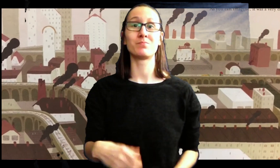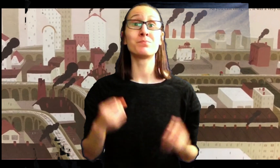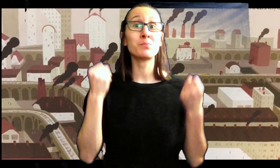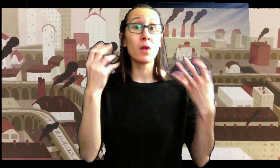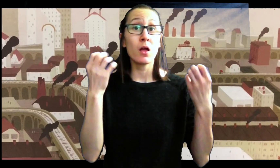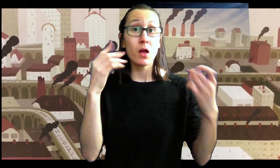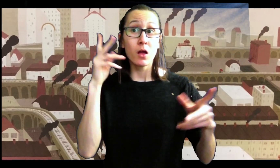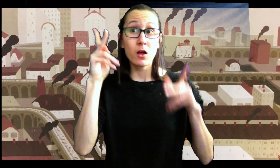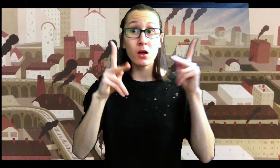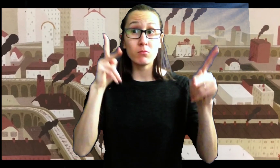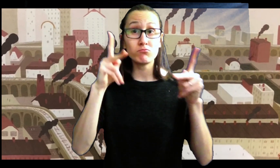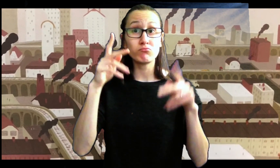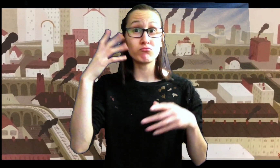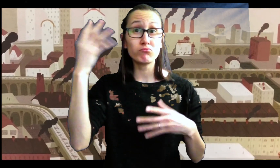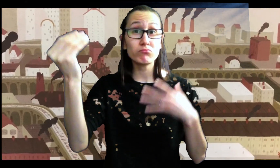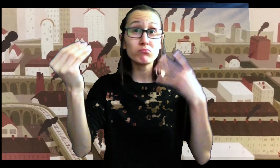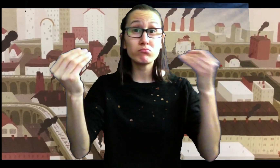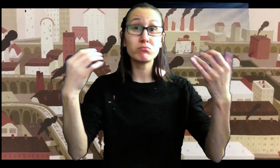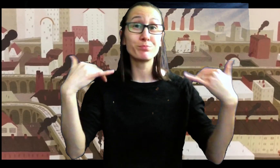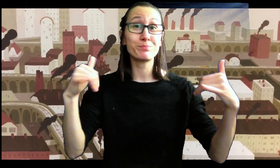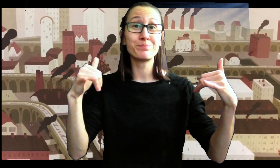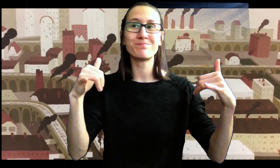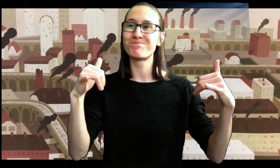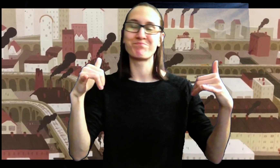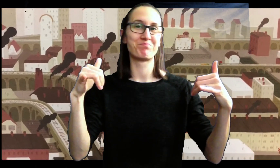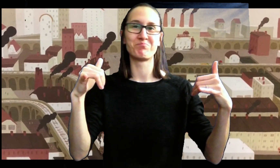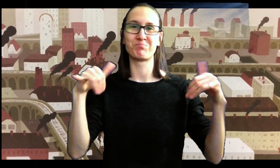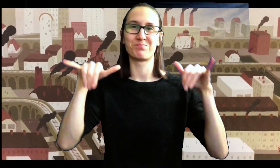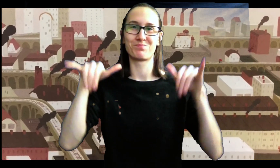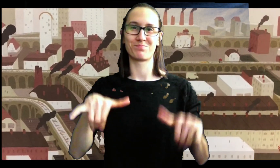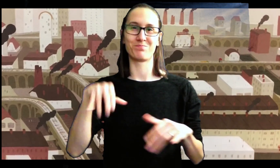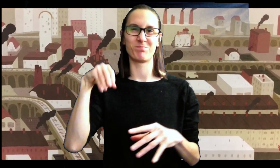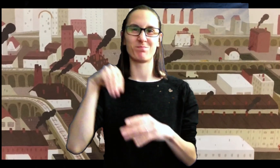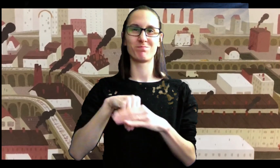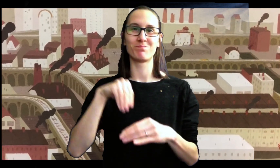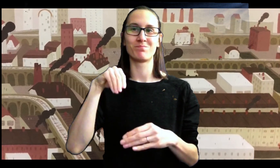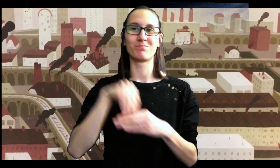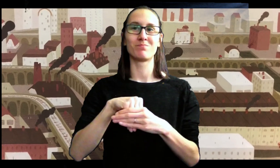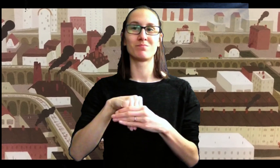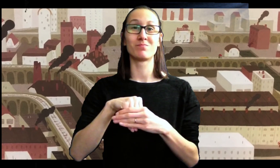Most people spent their time indoors